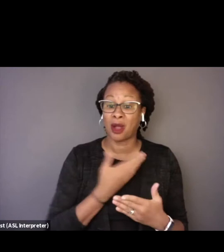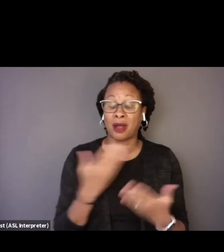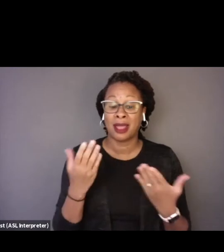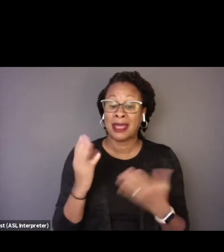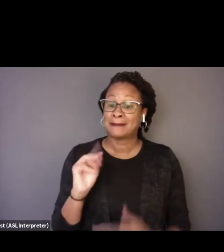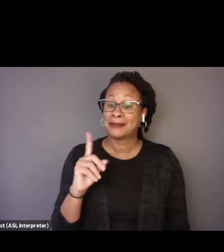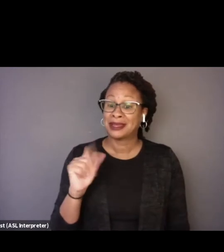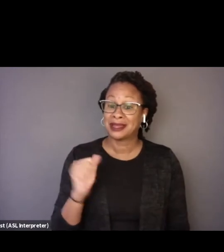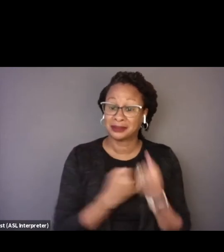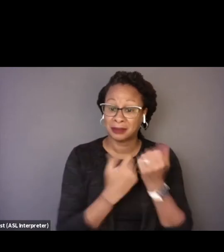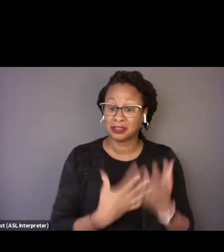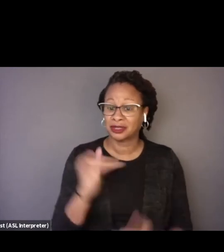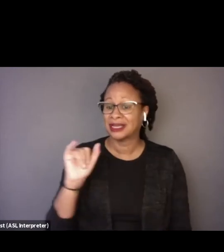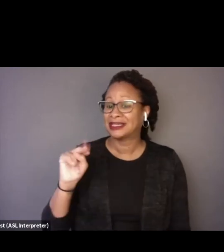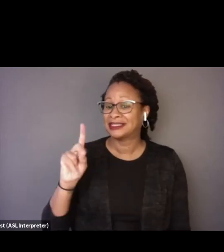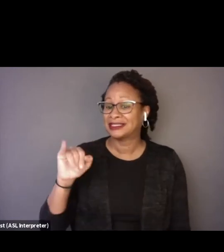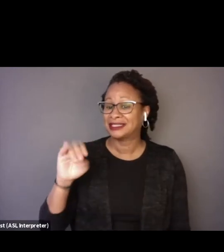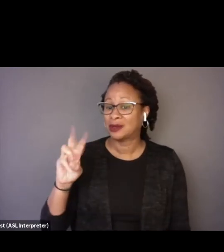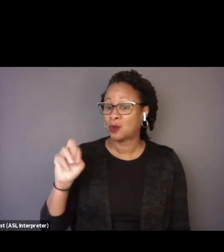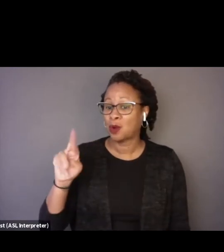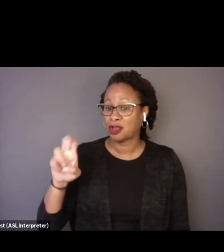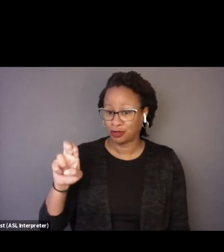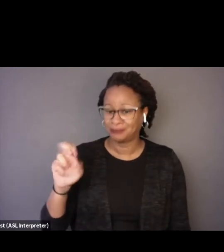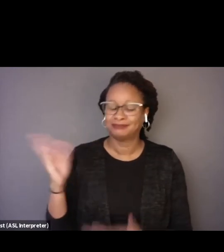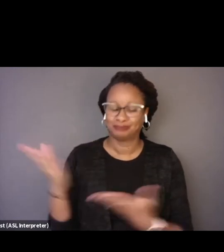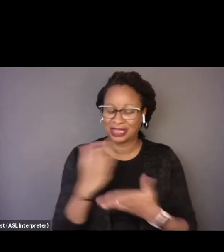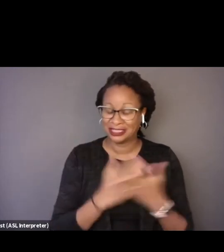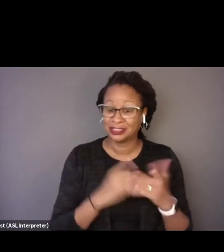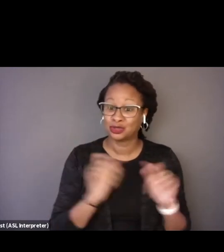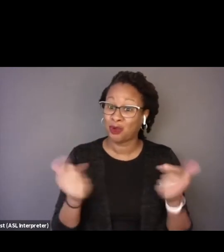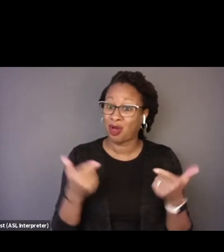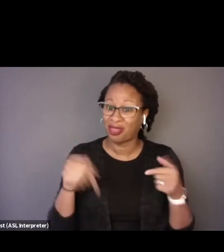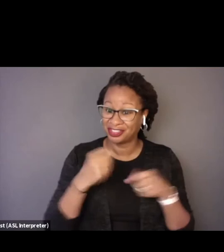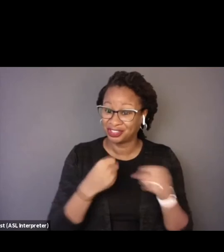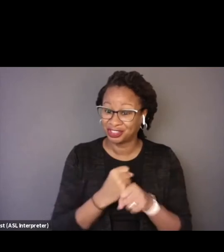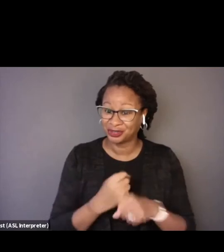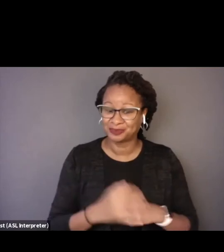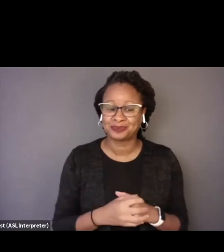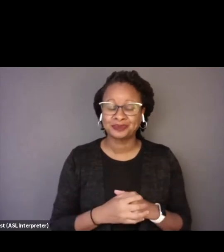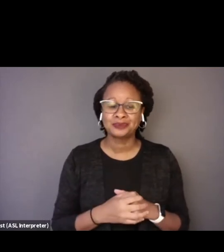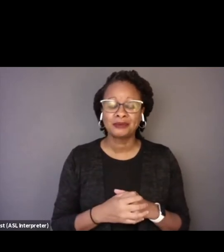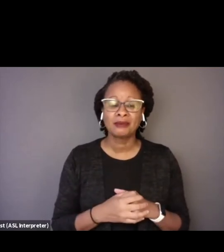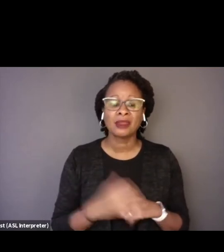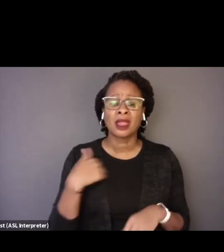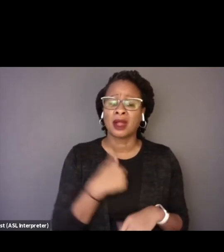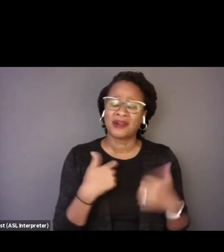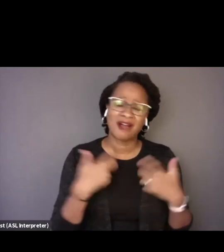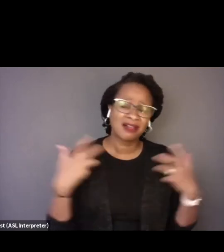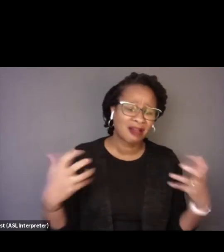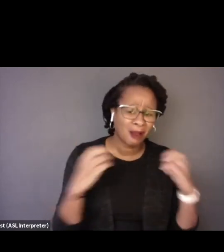for bringing this series to all of you this year. We have a bunch more screenings upcoming,